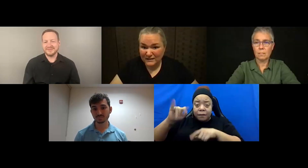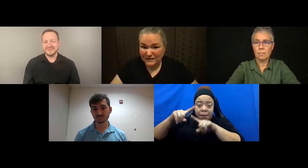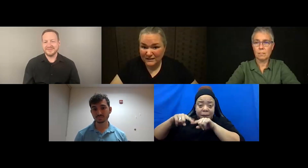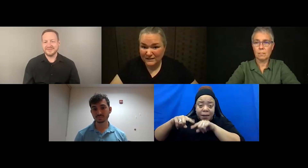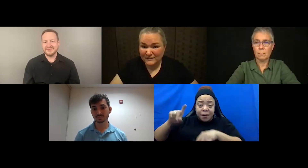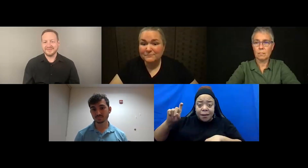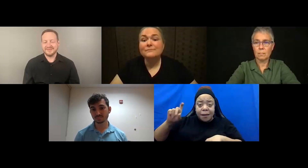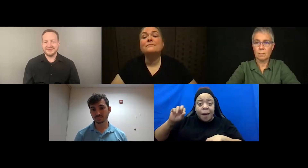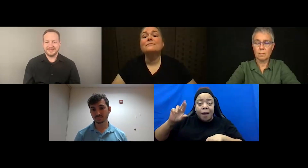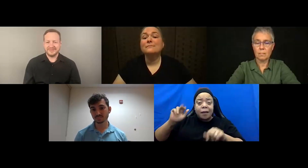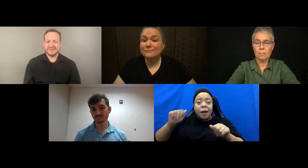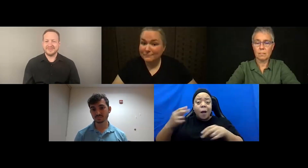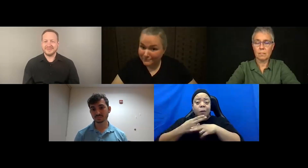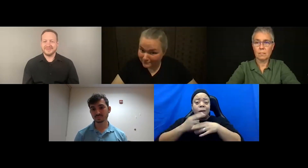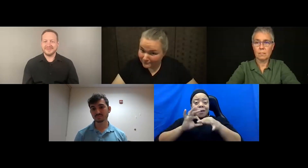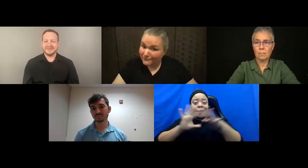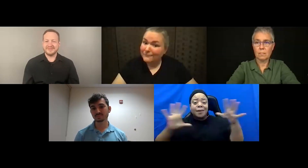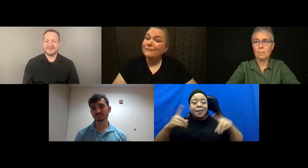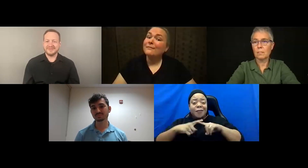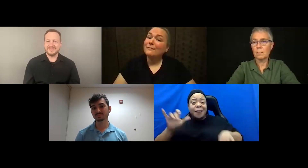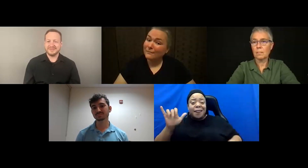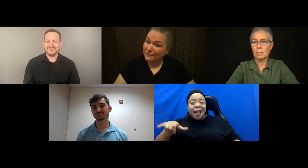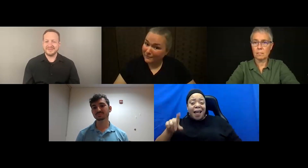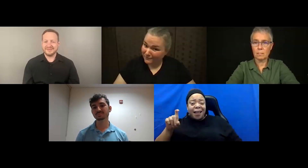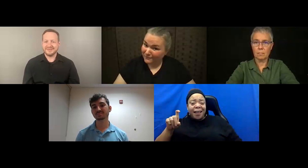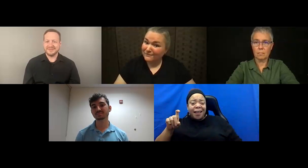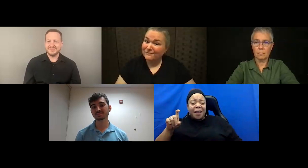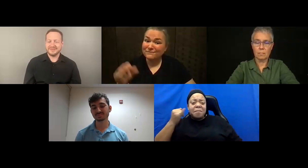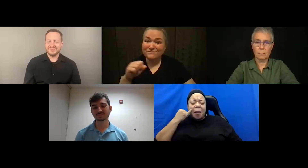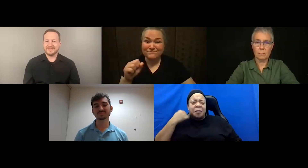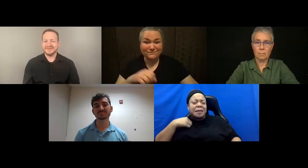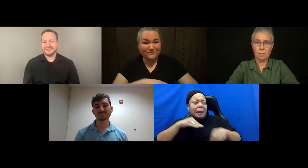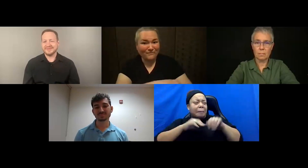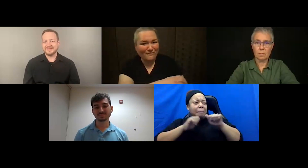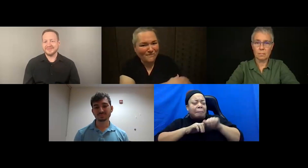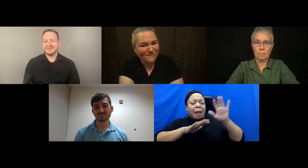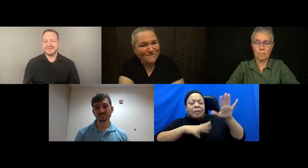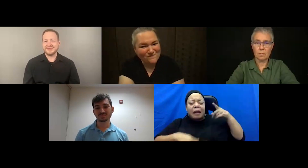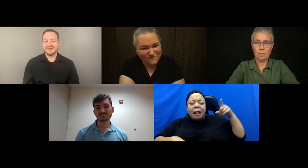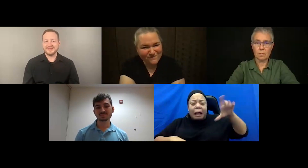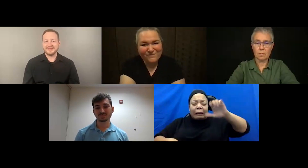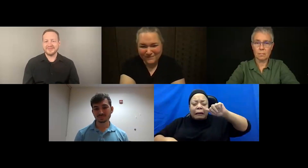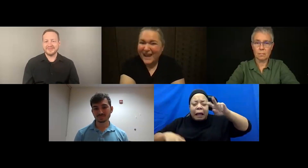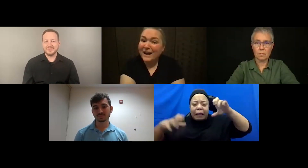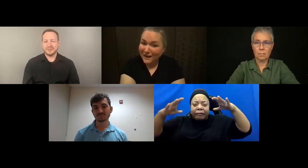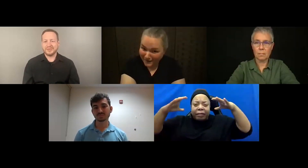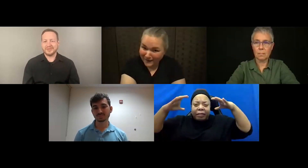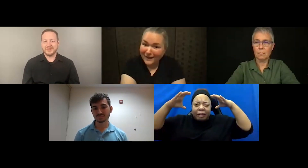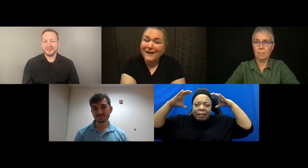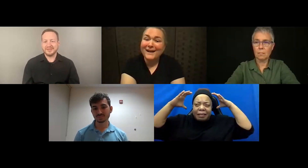if they're dependent on Wi-Fi? If they don't have the best Wi-Fi? What happens if they don't have access to Wi-Fi? If they're dependent on it? If they're in rural areas or